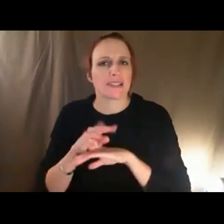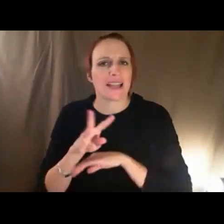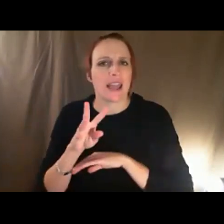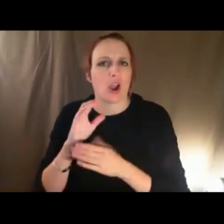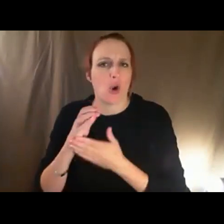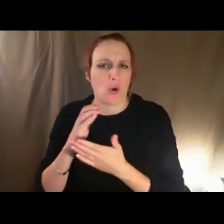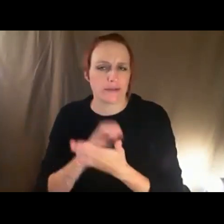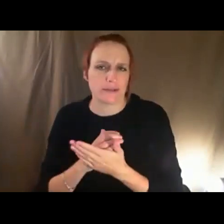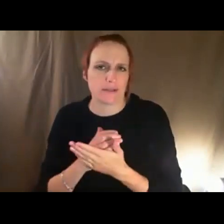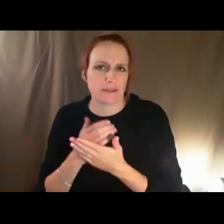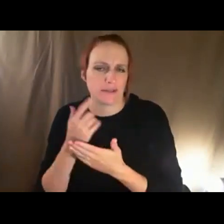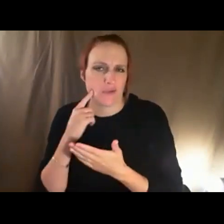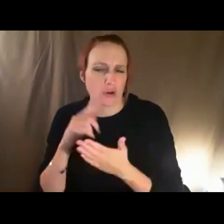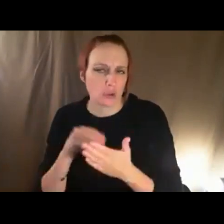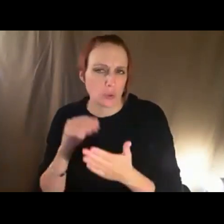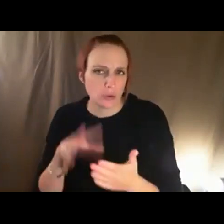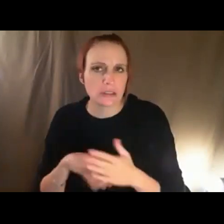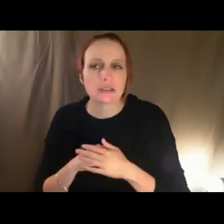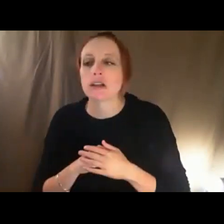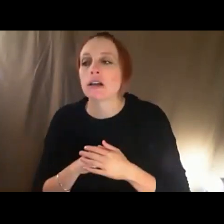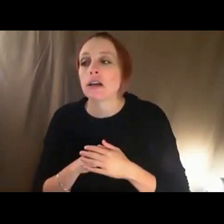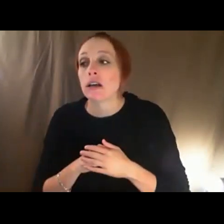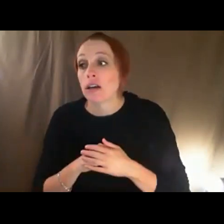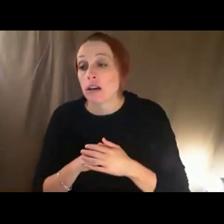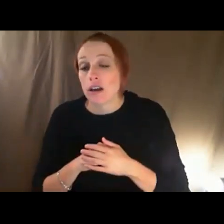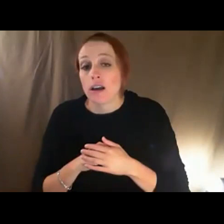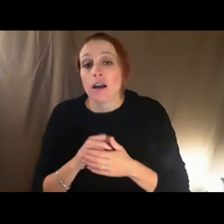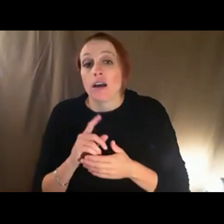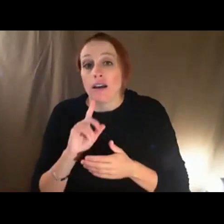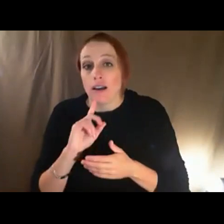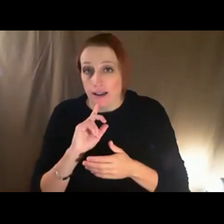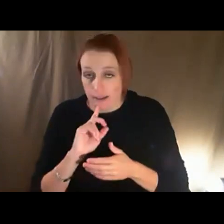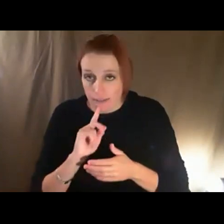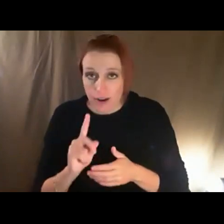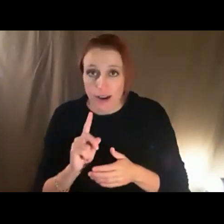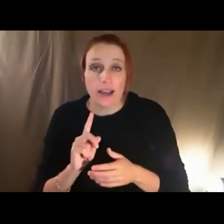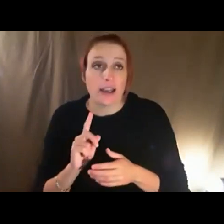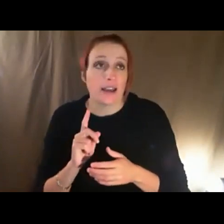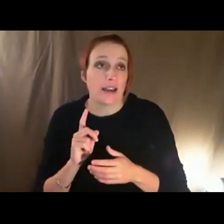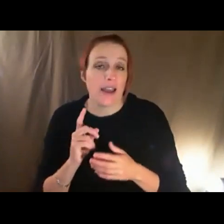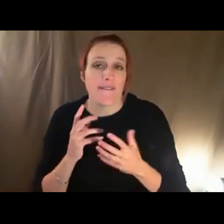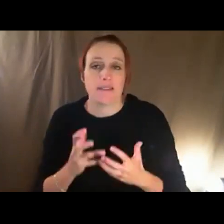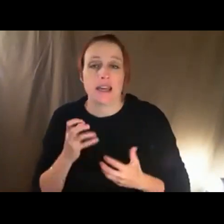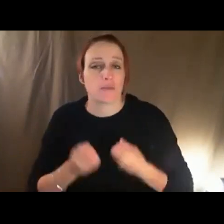Needless to say, it was a very intense emotionally-laded experience for everybody